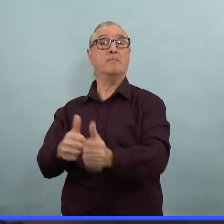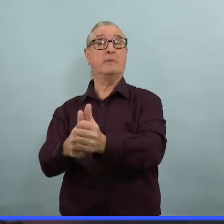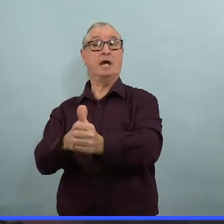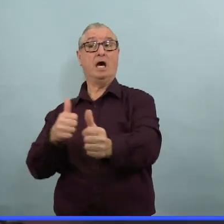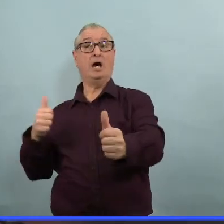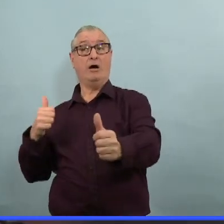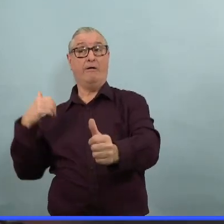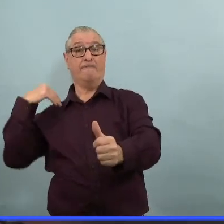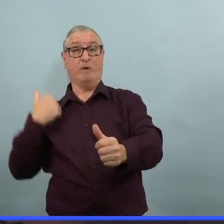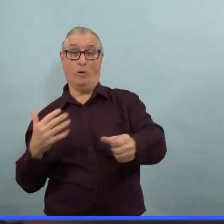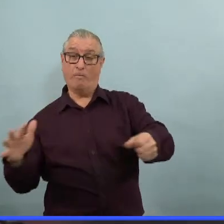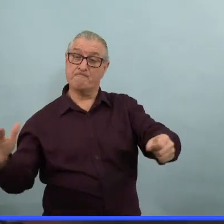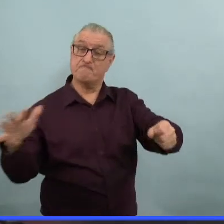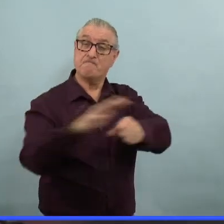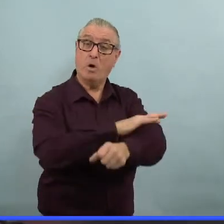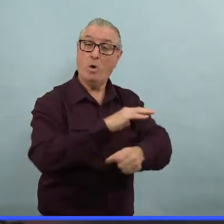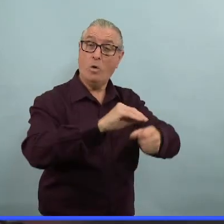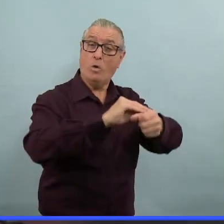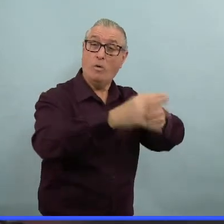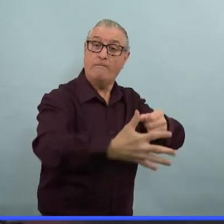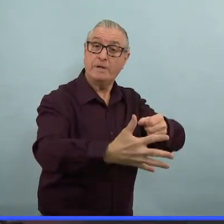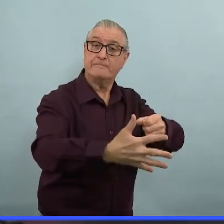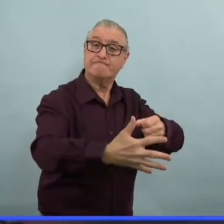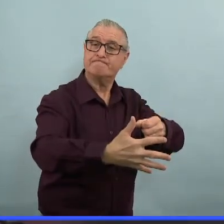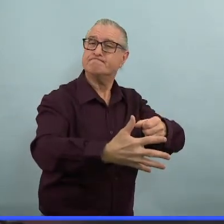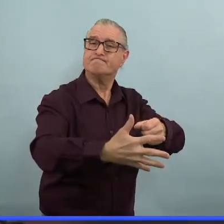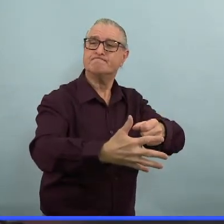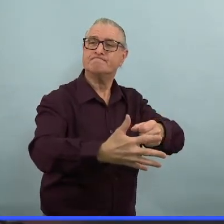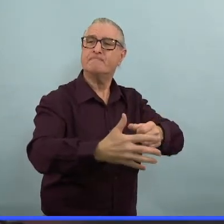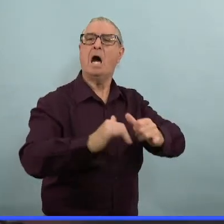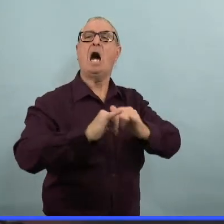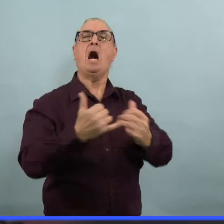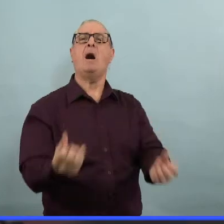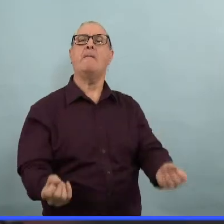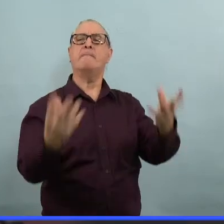you know directly related to covid these are kind of those balancing that the challenge we have so